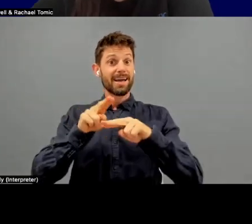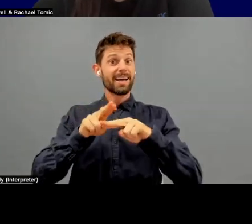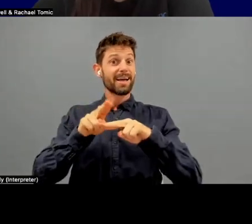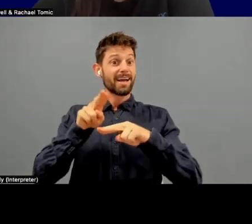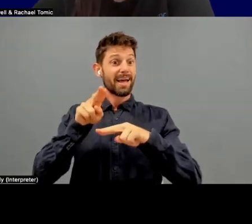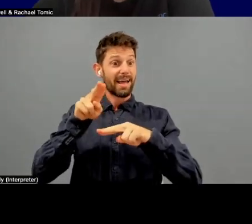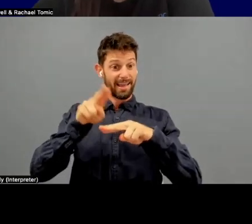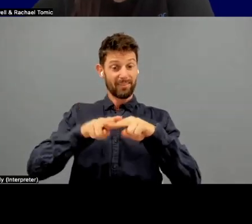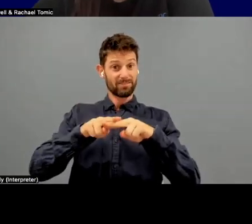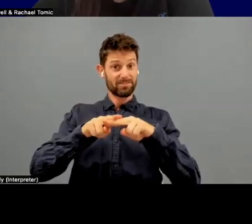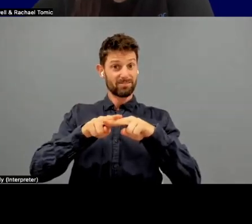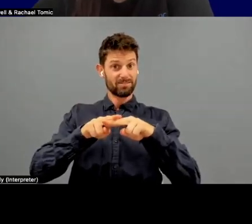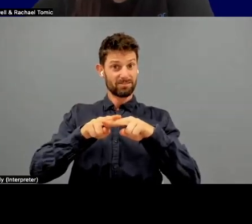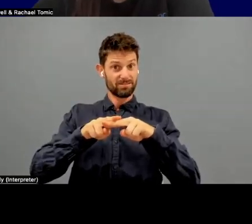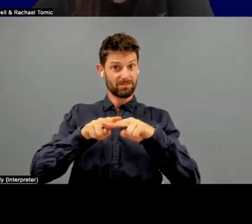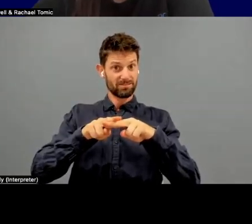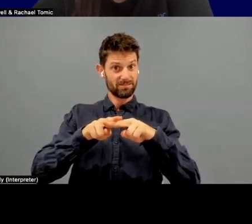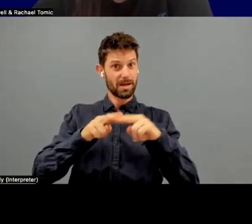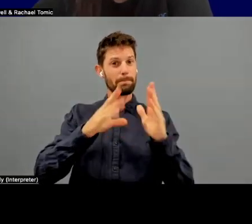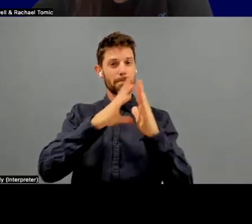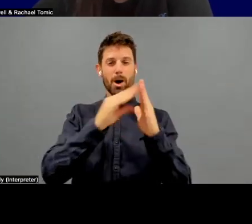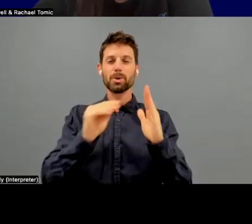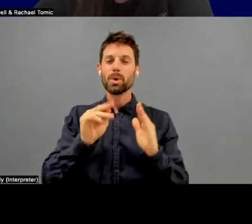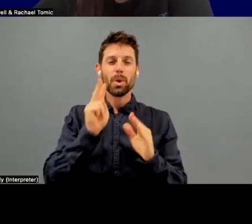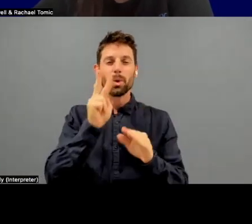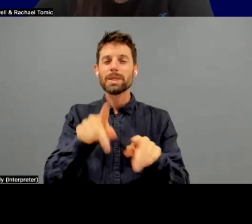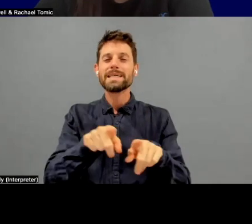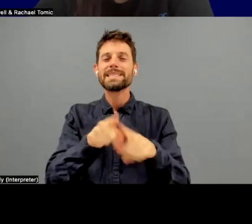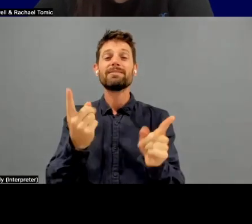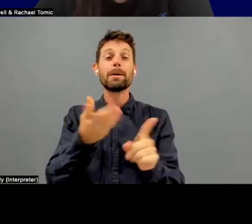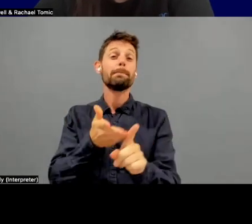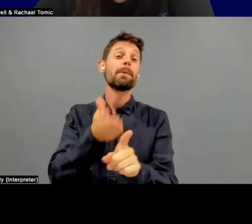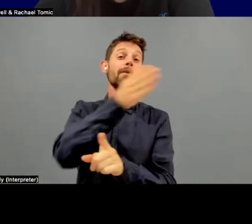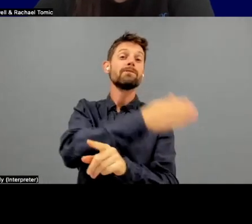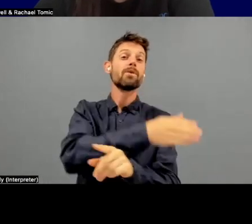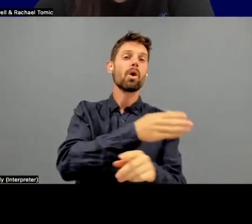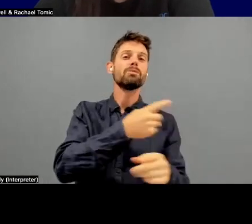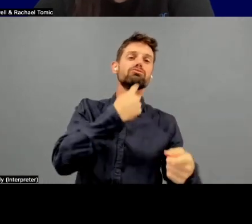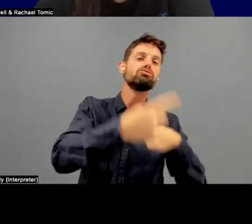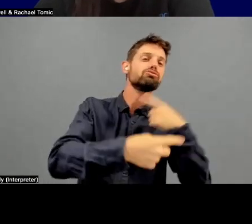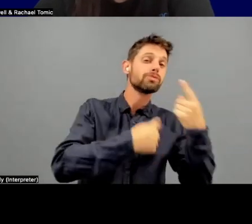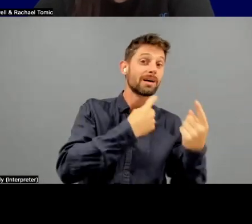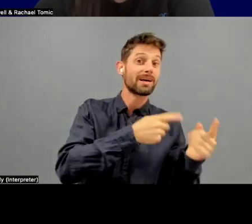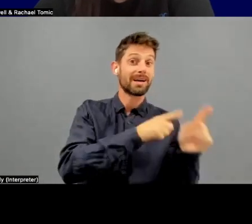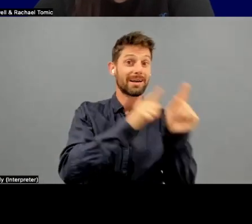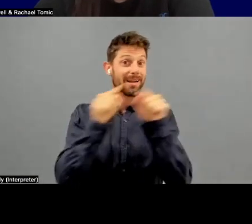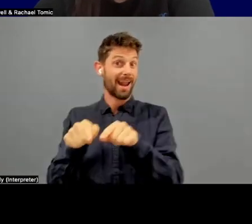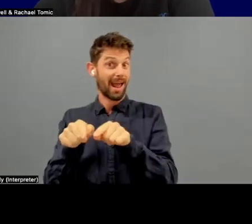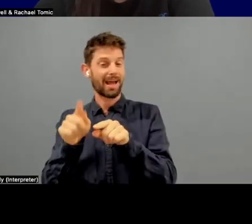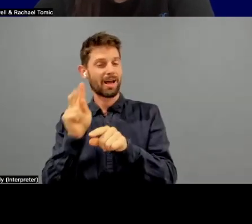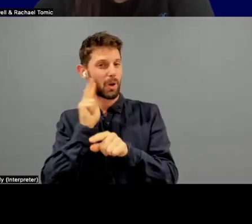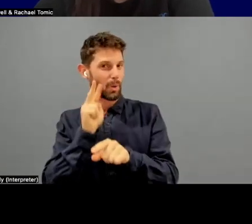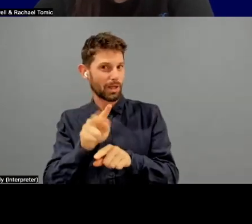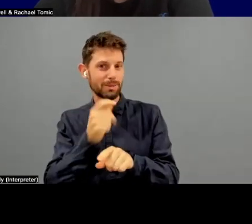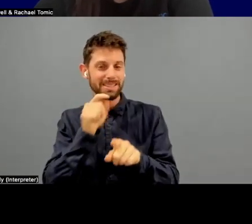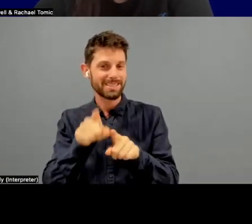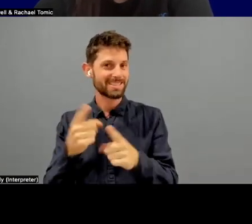looks a little bit different to how it did in the previous slide. So, when looking at Hannah,